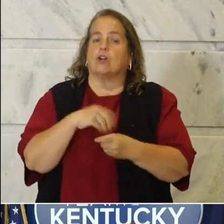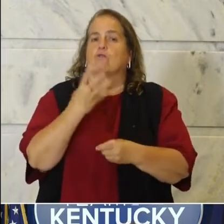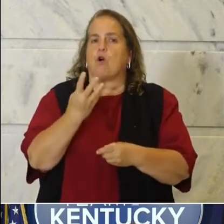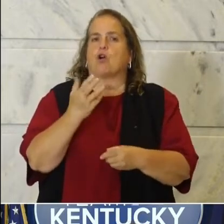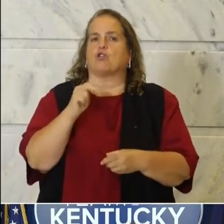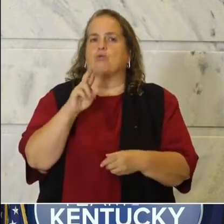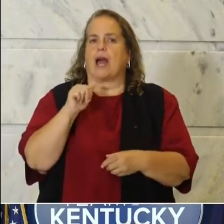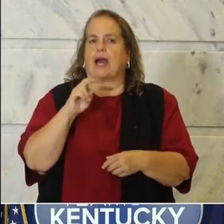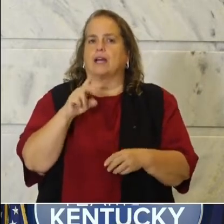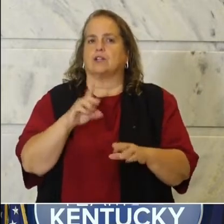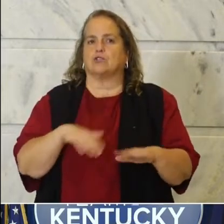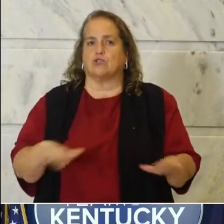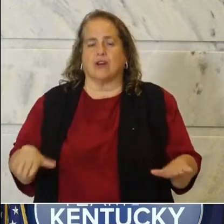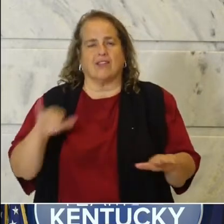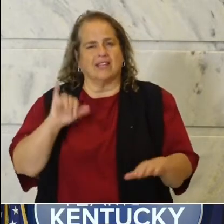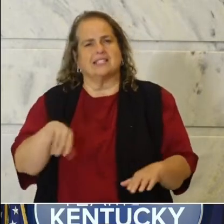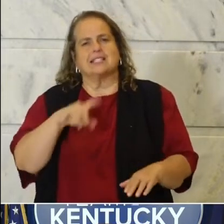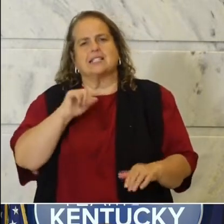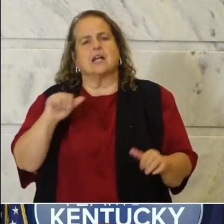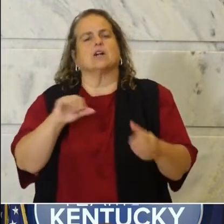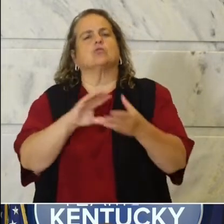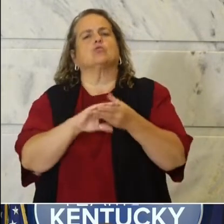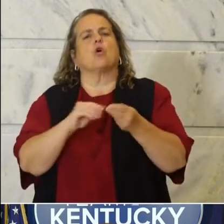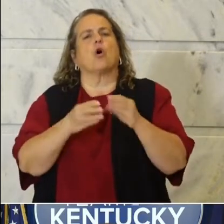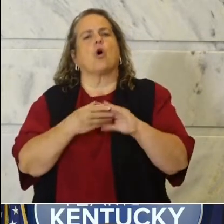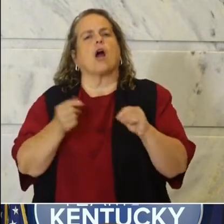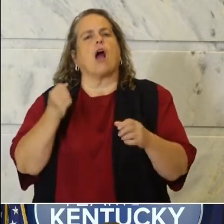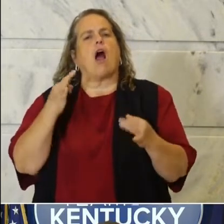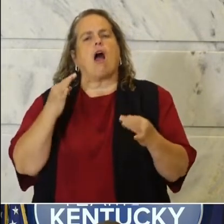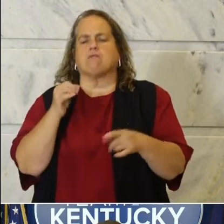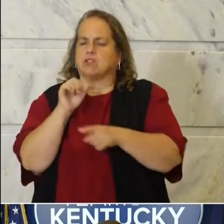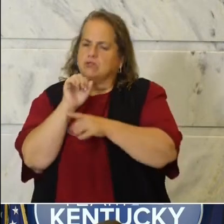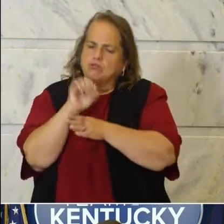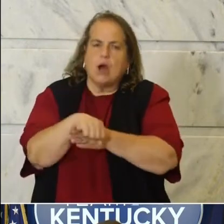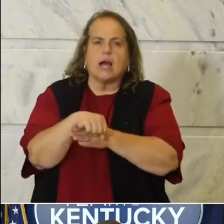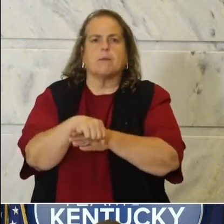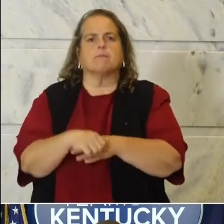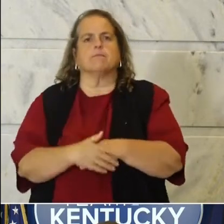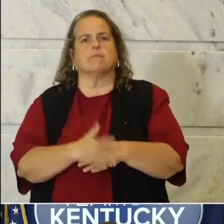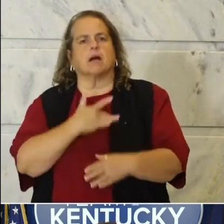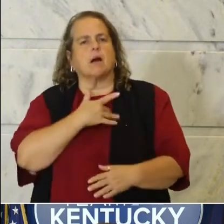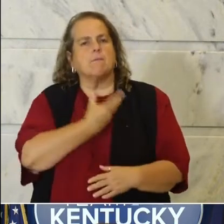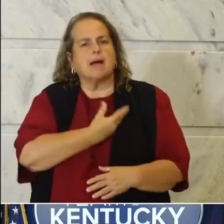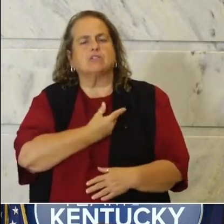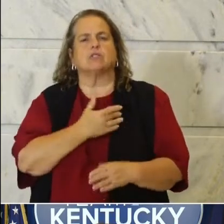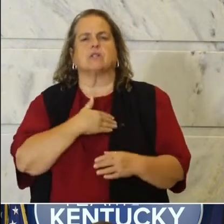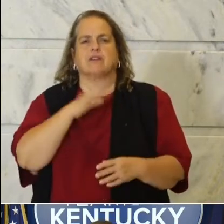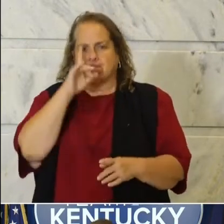This is a story of triumph. It's a story of compassion, of faith. I hope